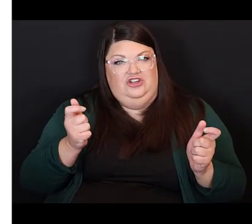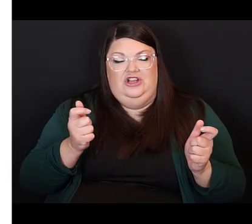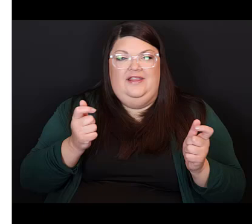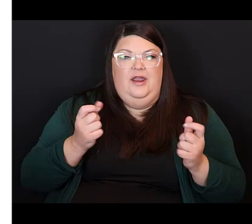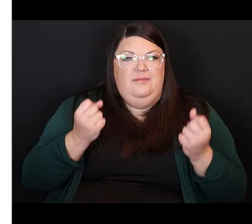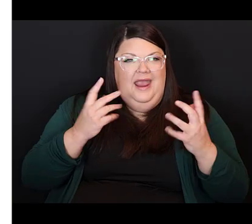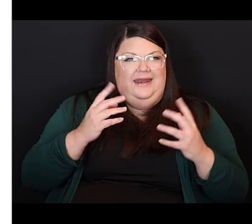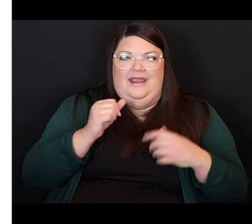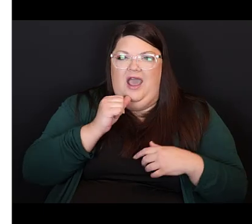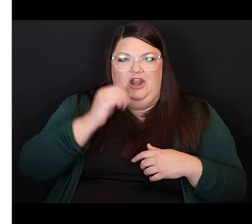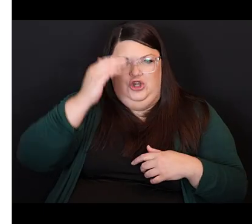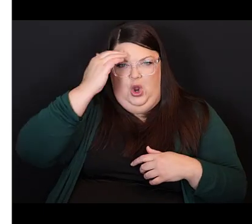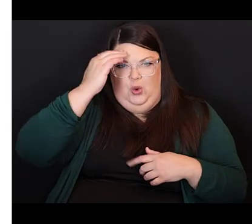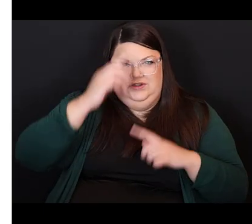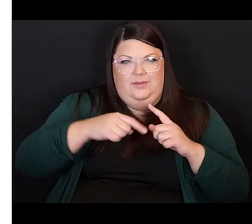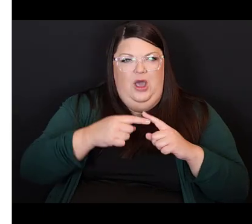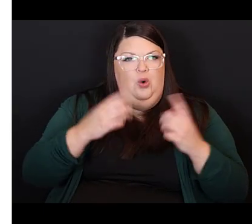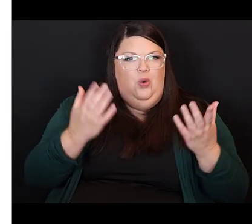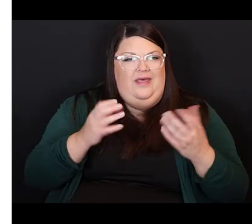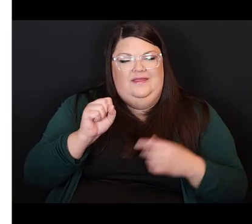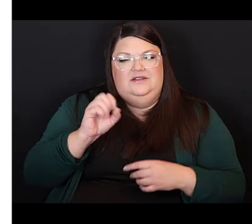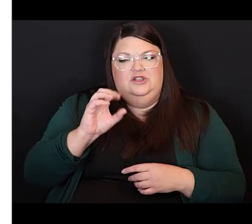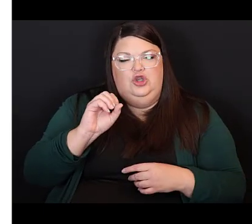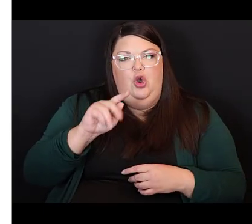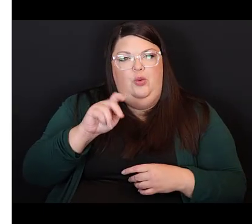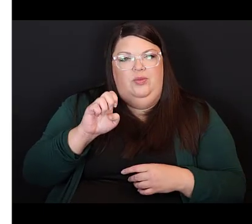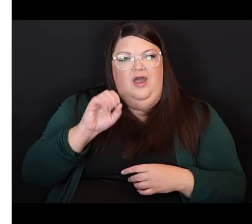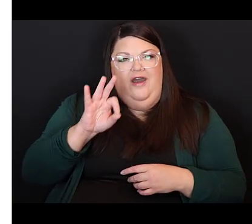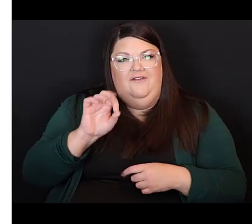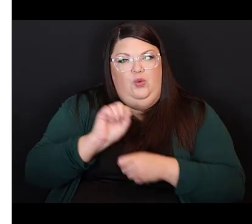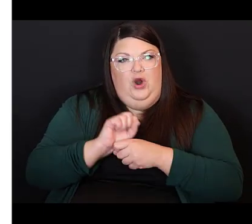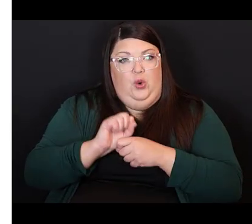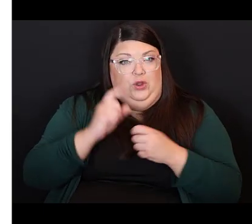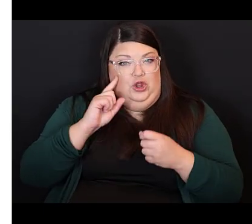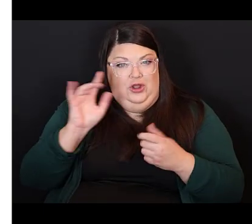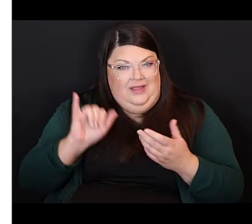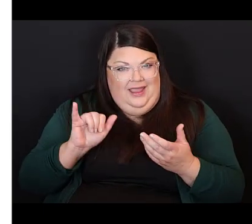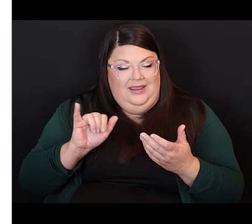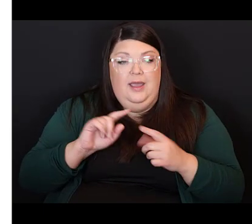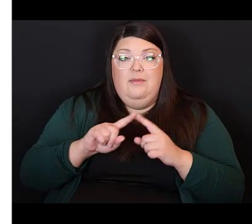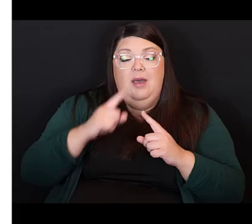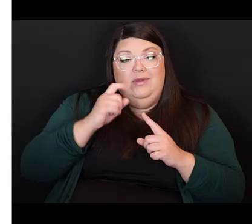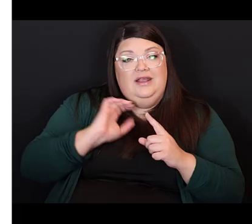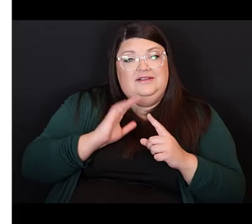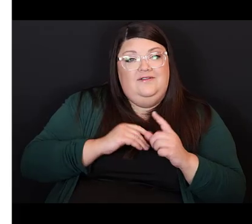the scope of work would actually look like, but due to our past experience working together,